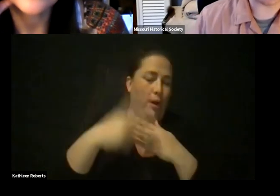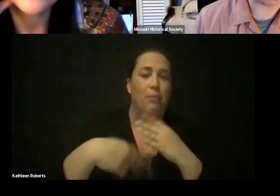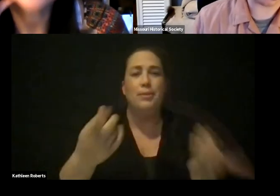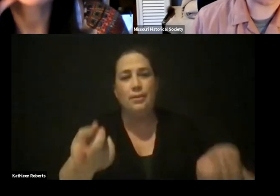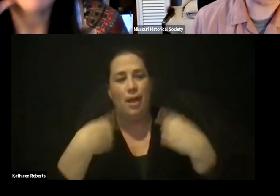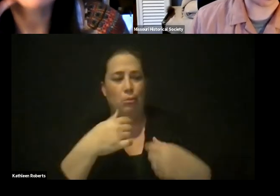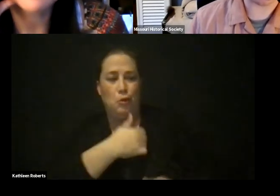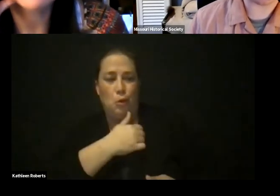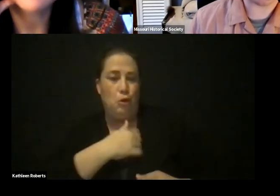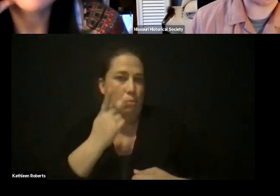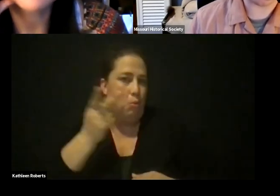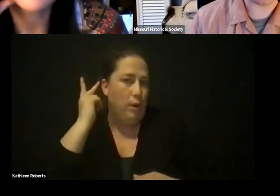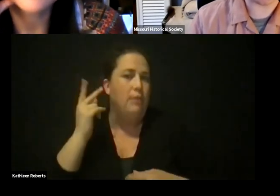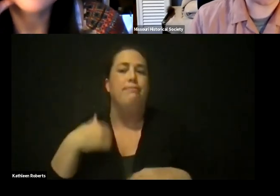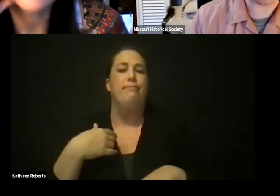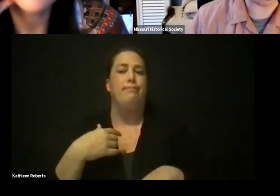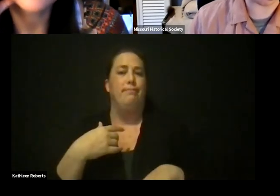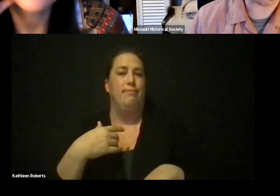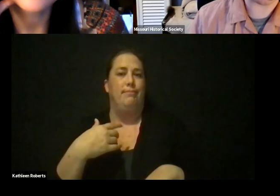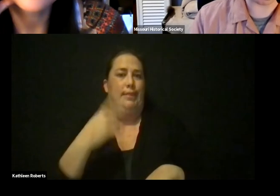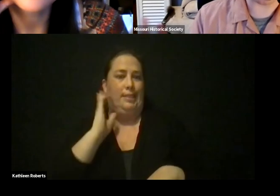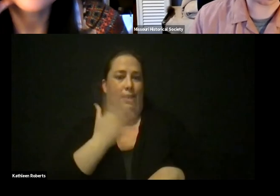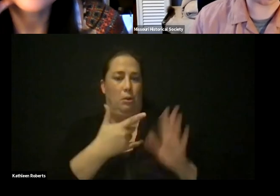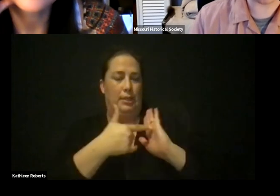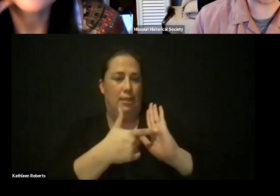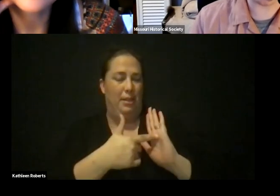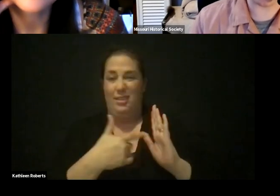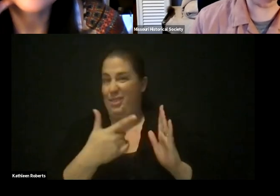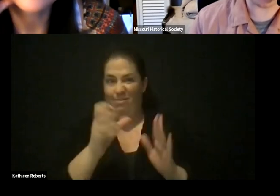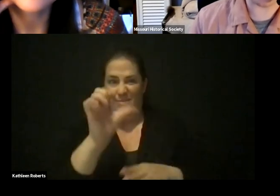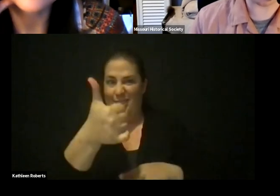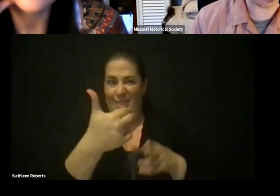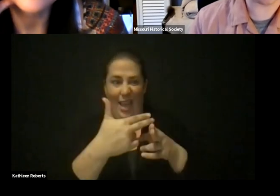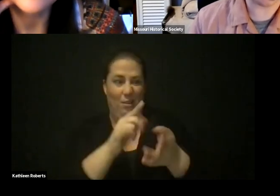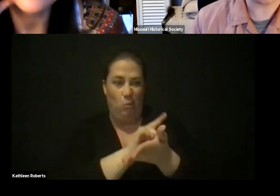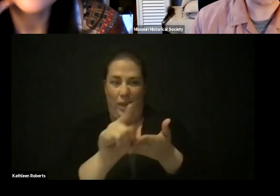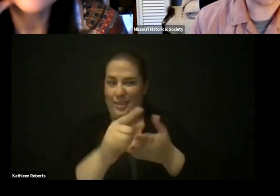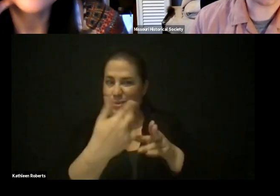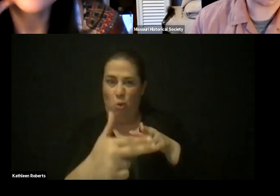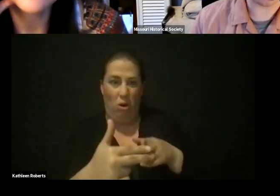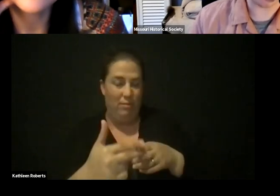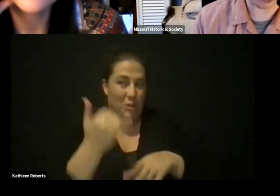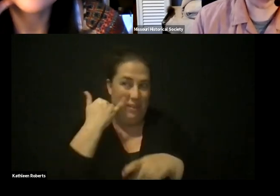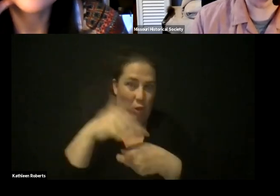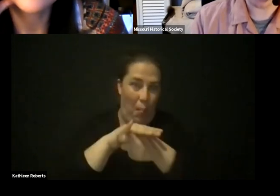later on, they met and they fell in love and got married or whatever. But the families did actually know each other from Camp.